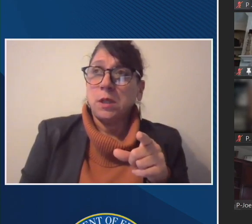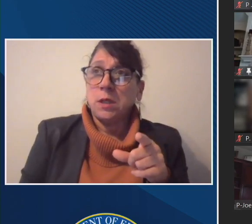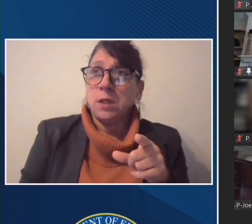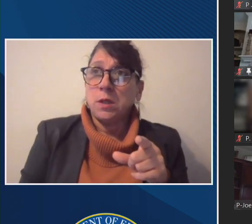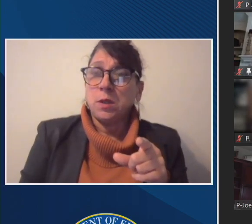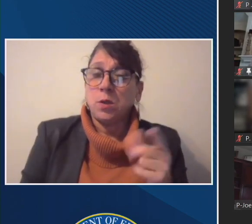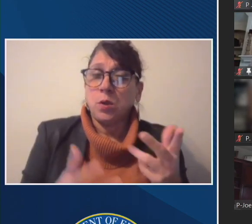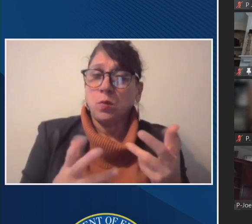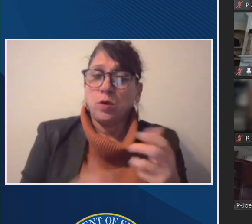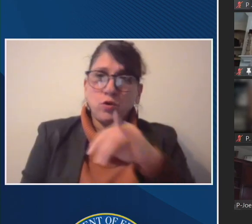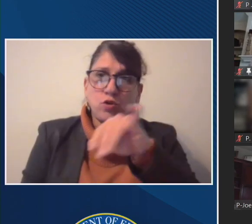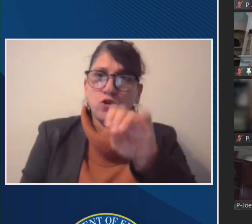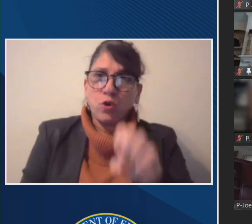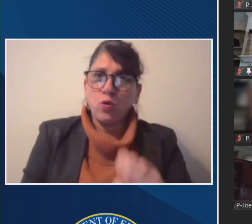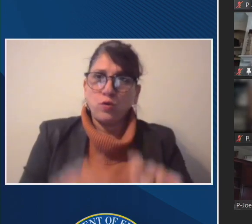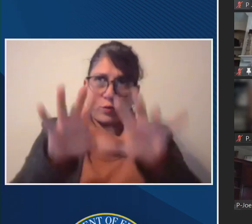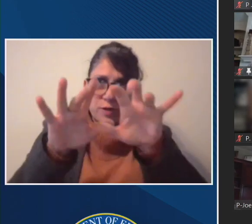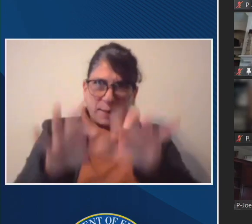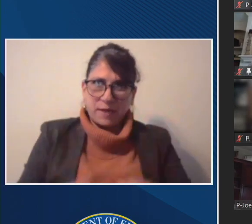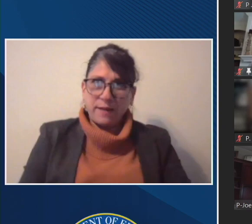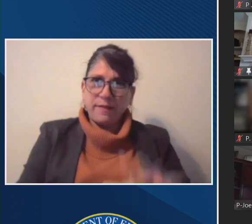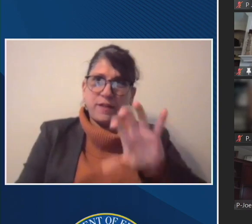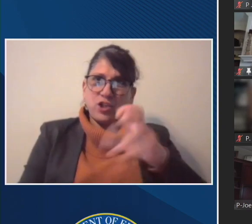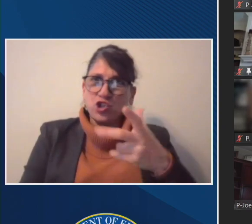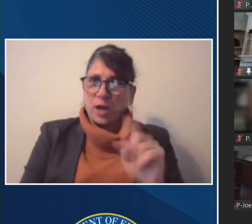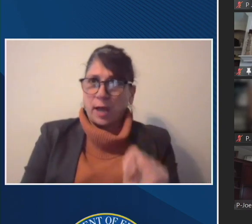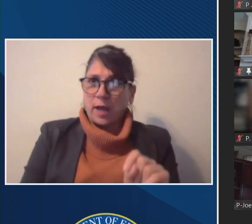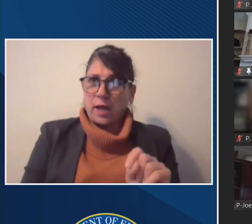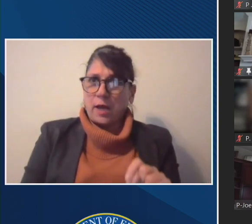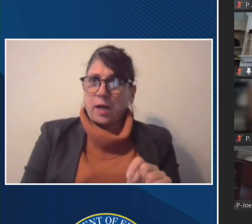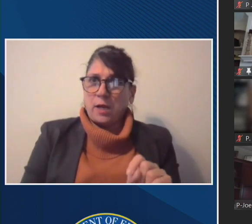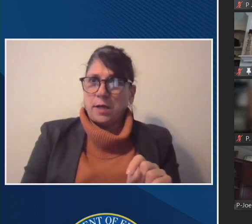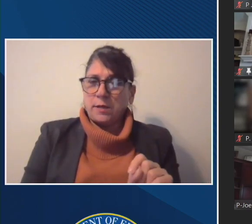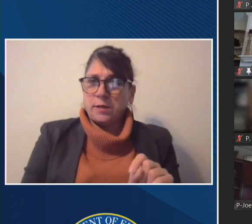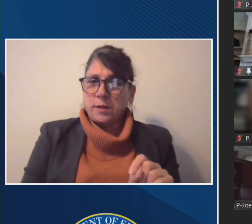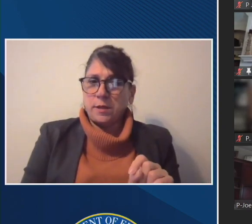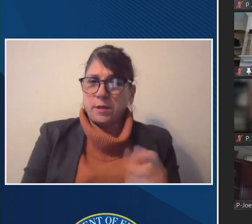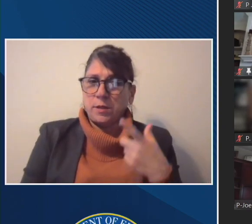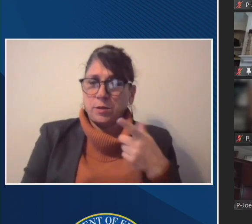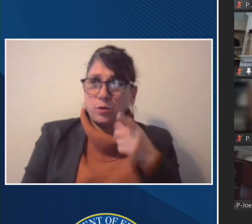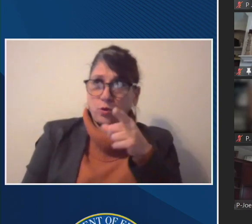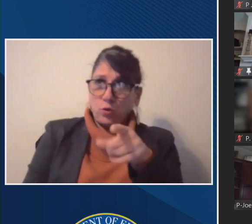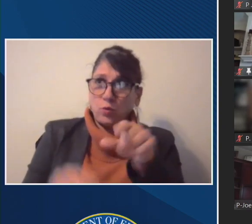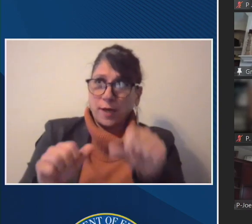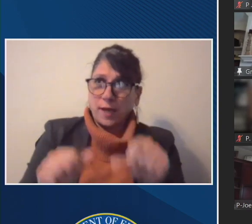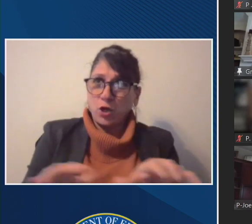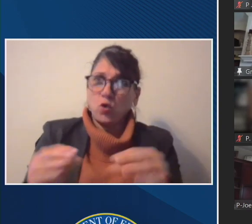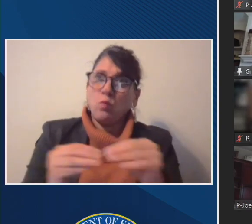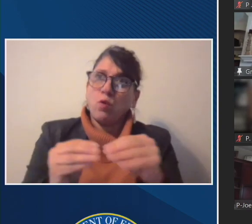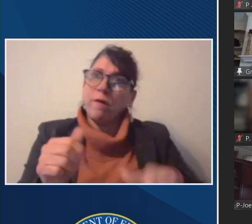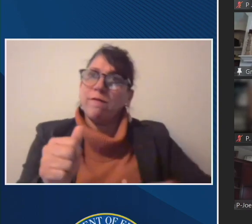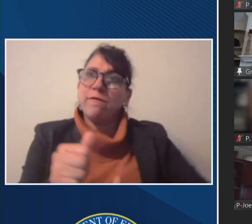that question in the chat so that you can do some further follow up or do you have